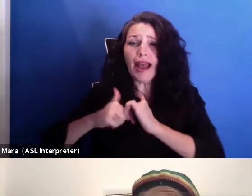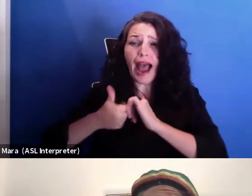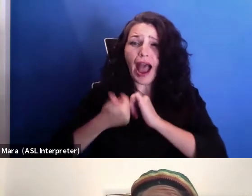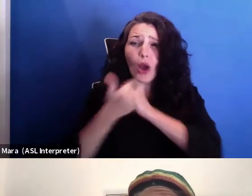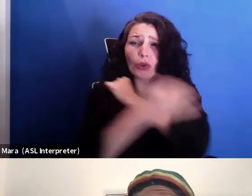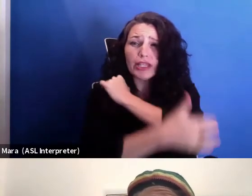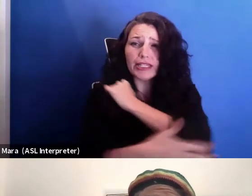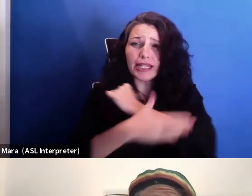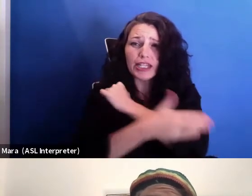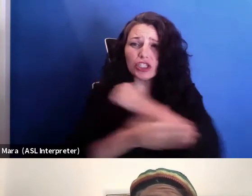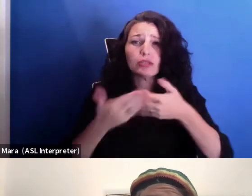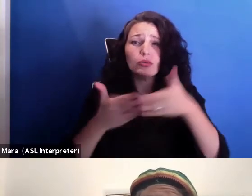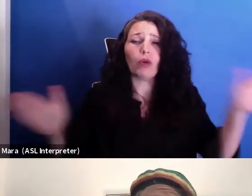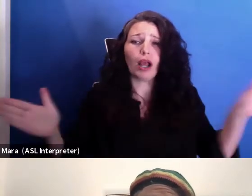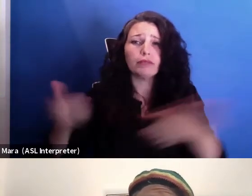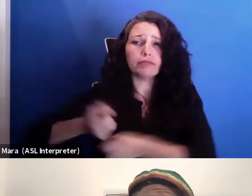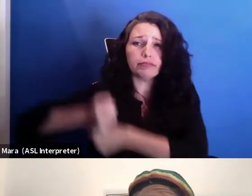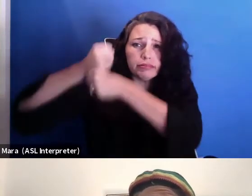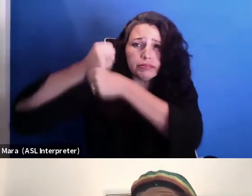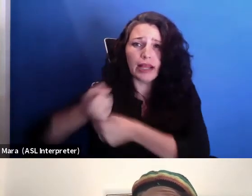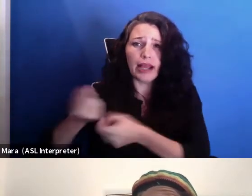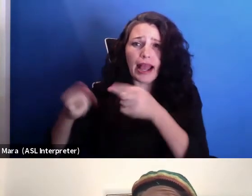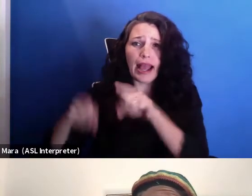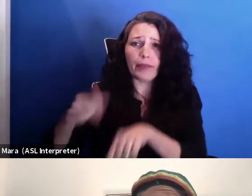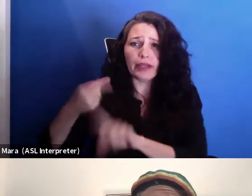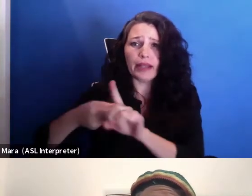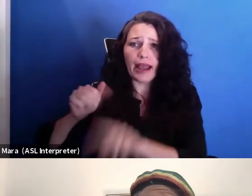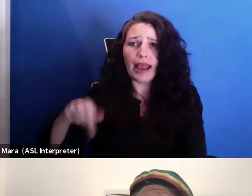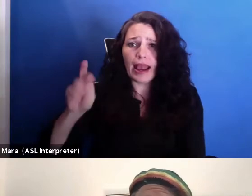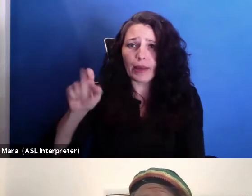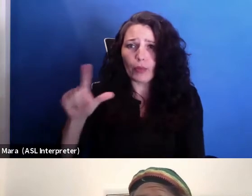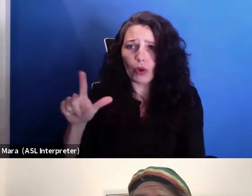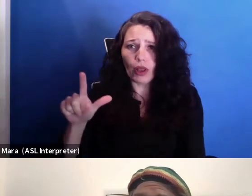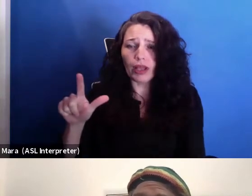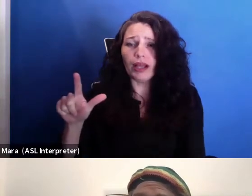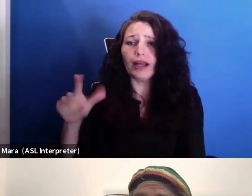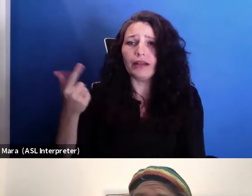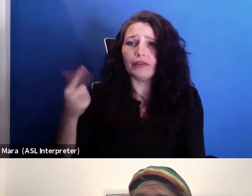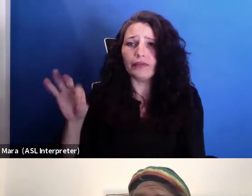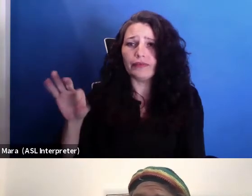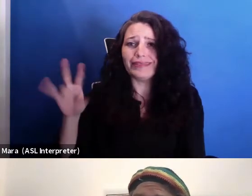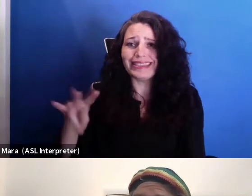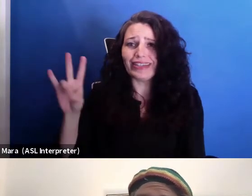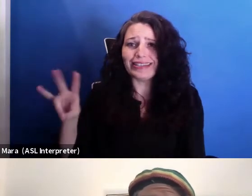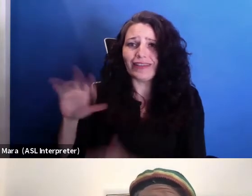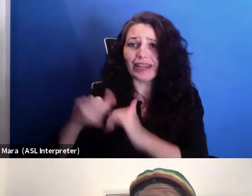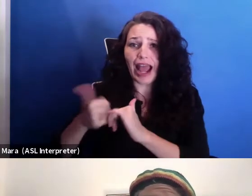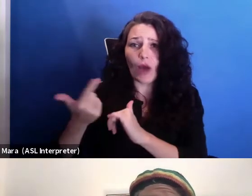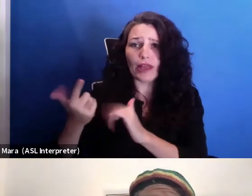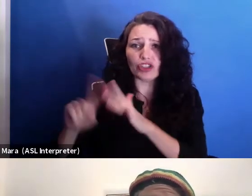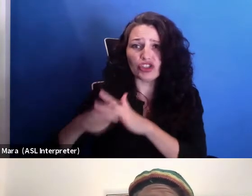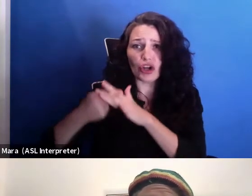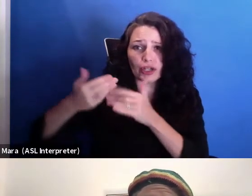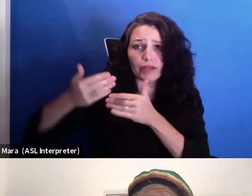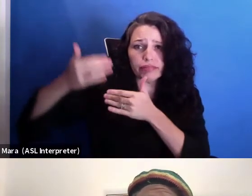that happened in April of 77 started. And so I was kind of on this journey with Nicole